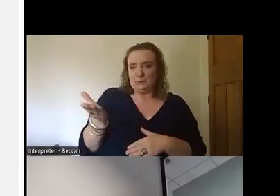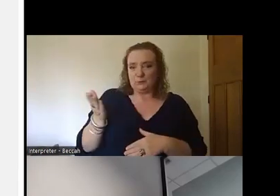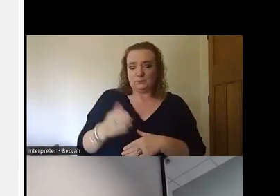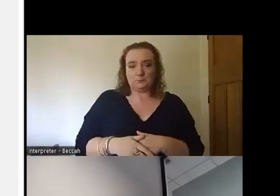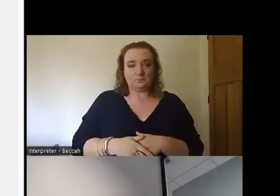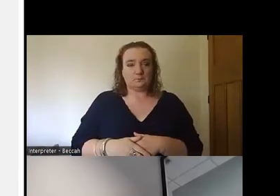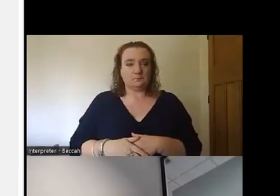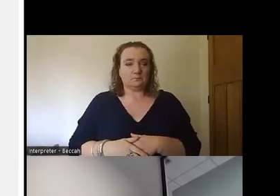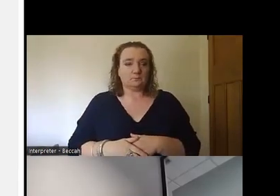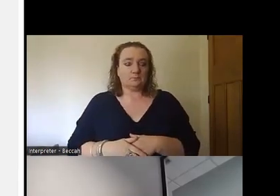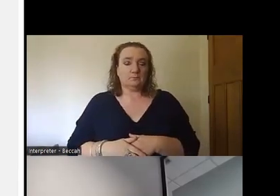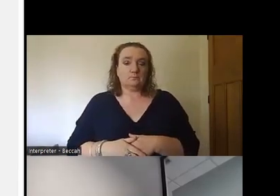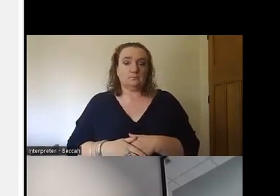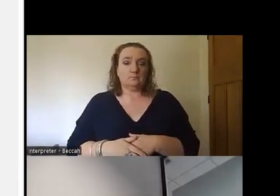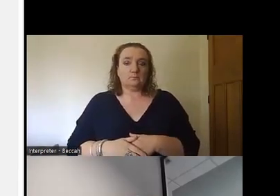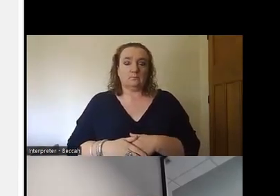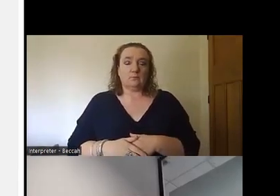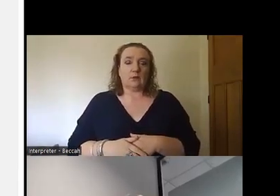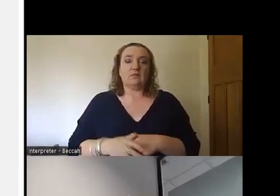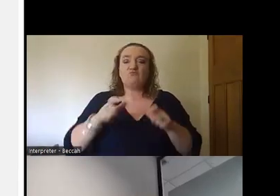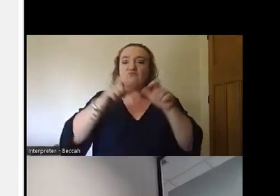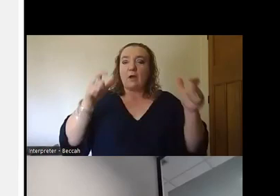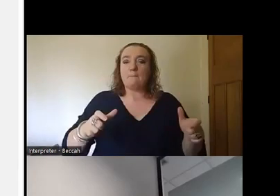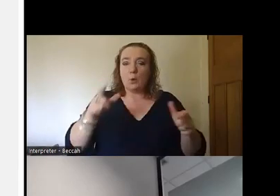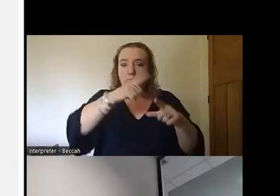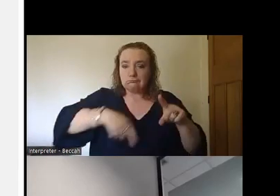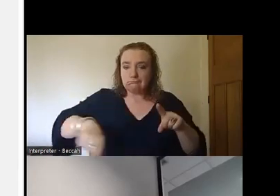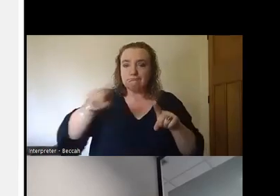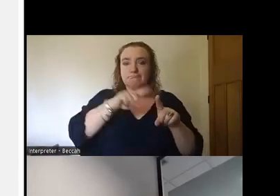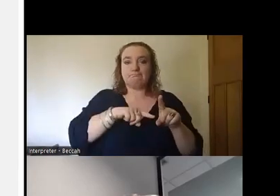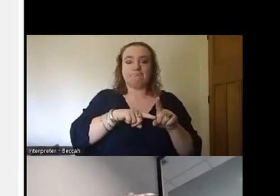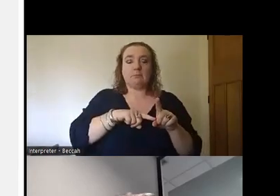it's the the framework, the Whakapapa for Te Mātaiaho.